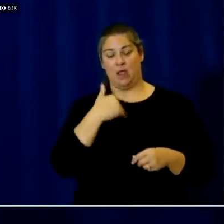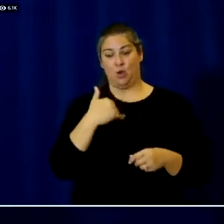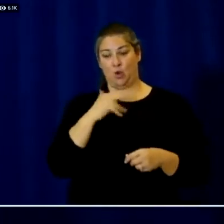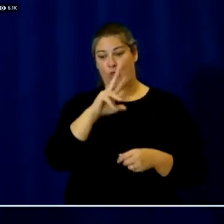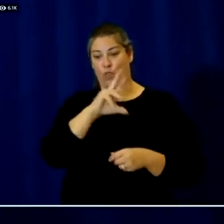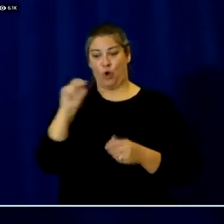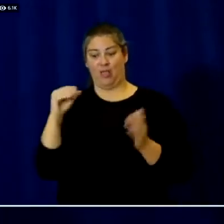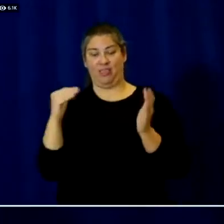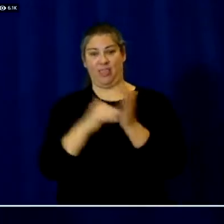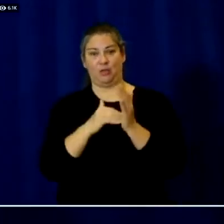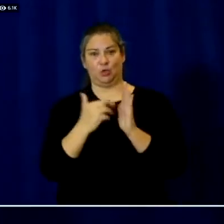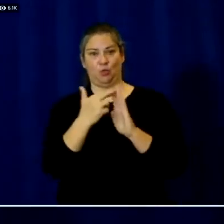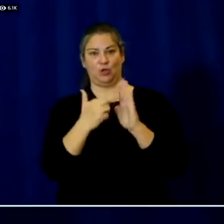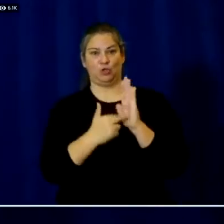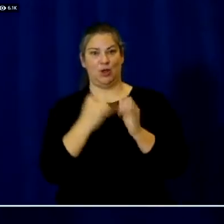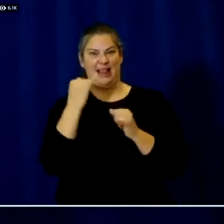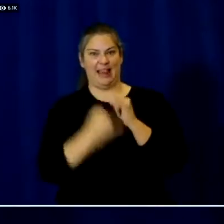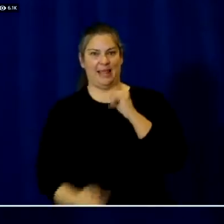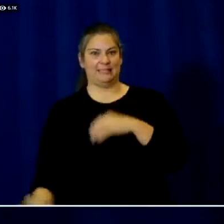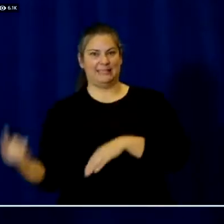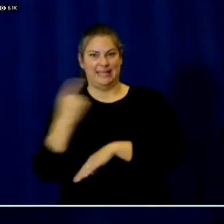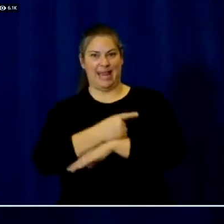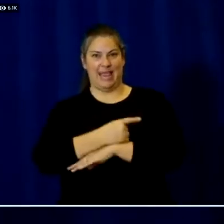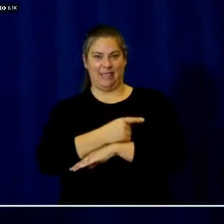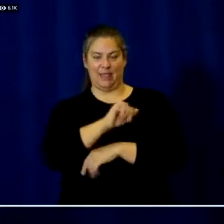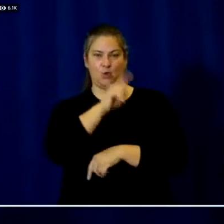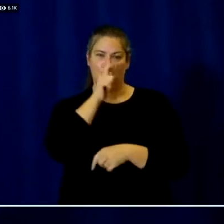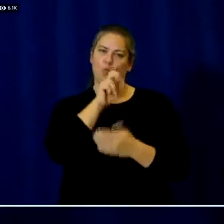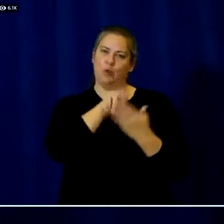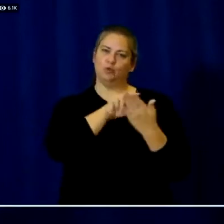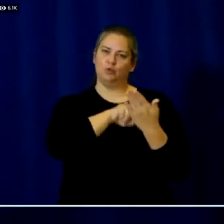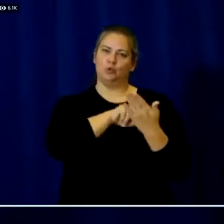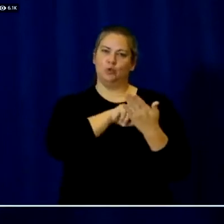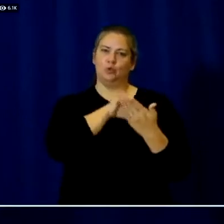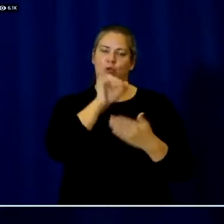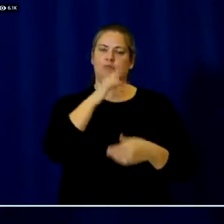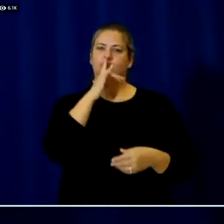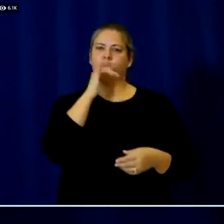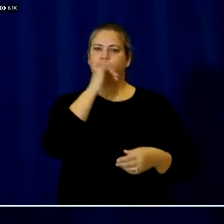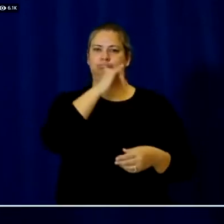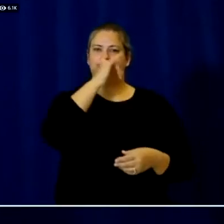register in last day, a huge surge at the end. And so we process those